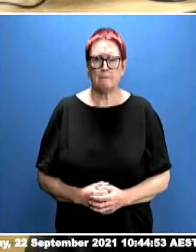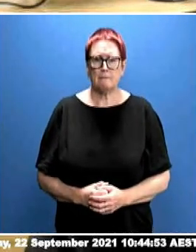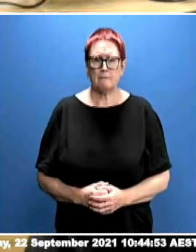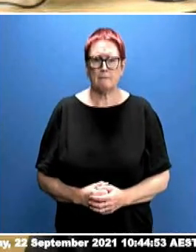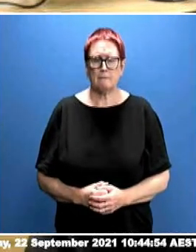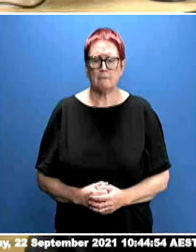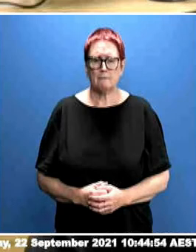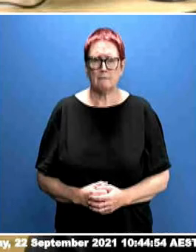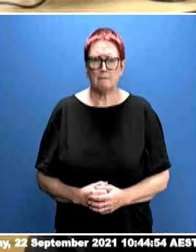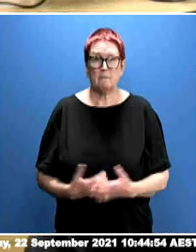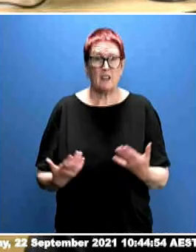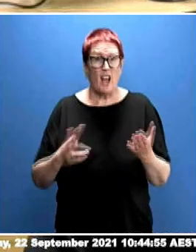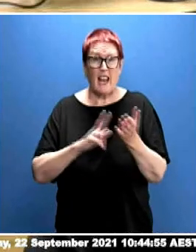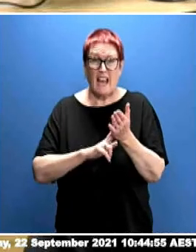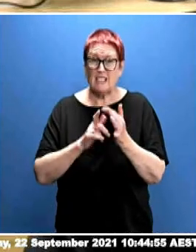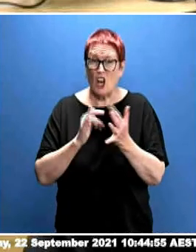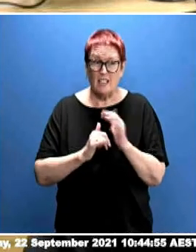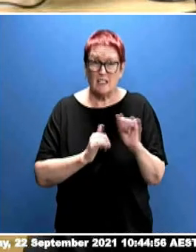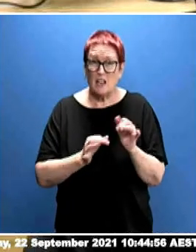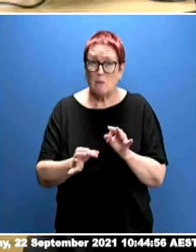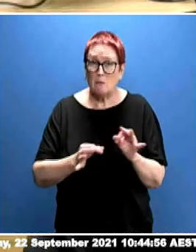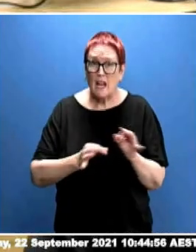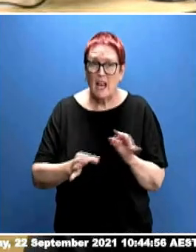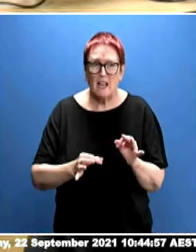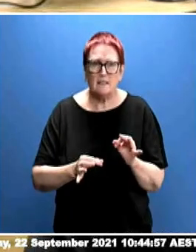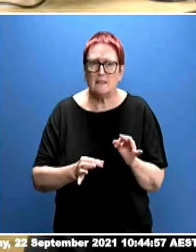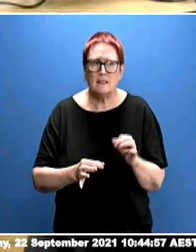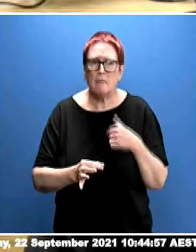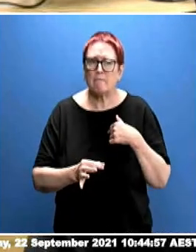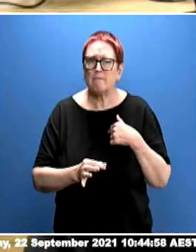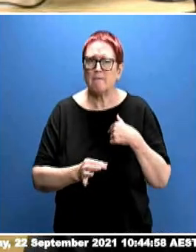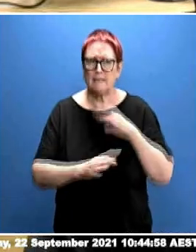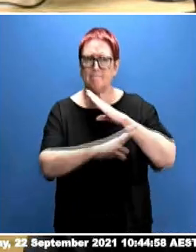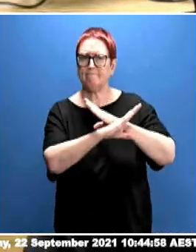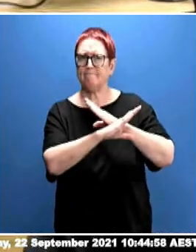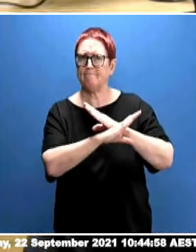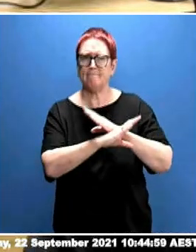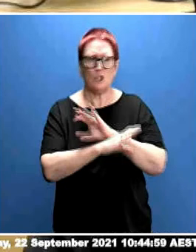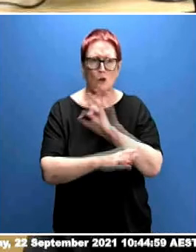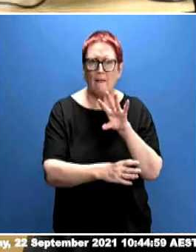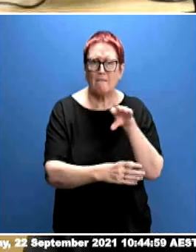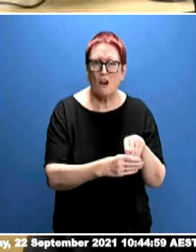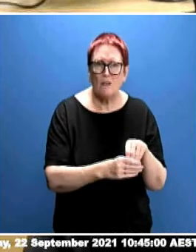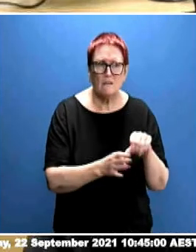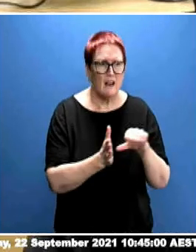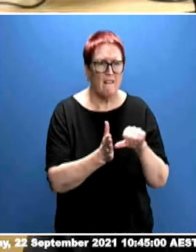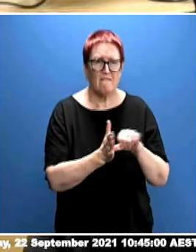Like, for example, with the NDIS plan I was really shut out of that and so, a lot of funding went to waste.